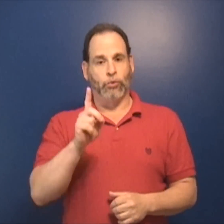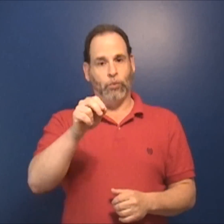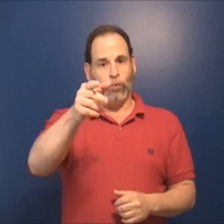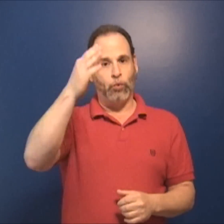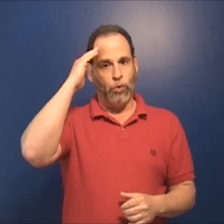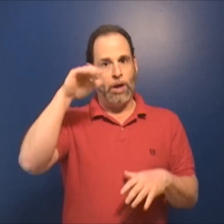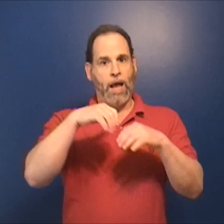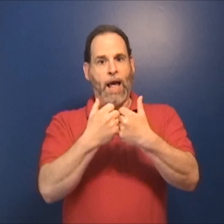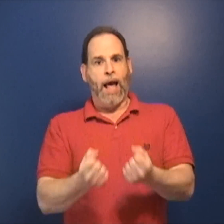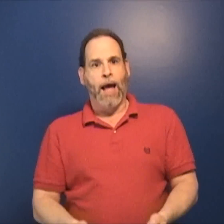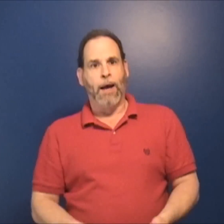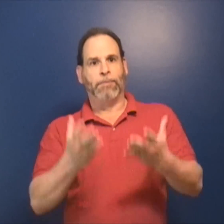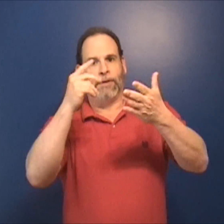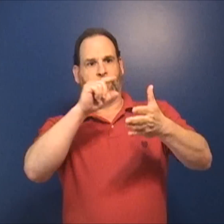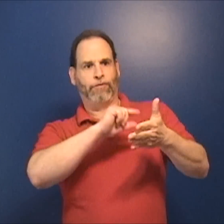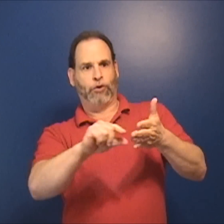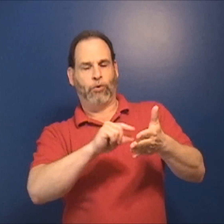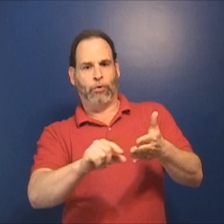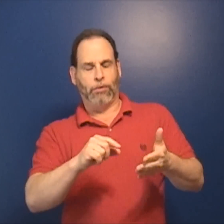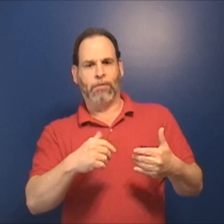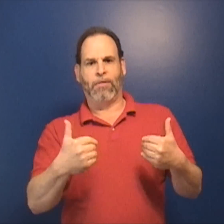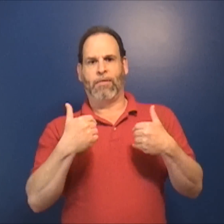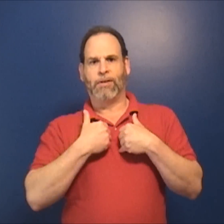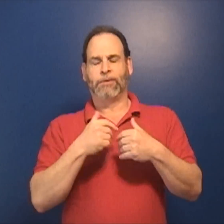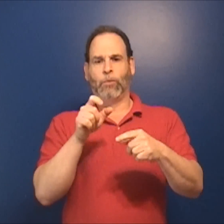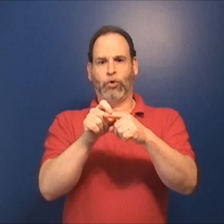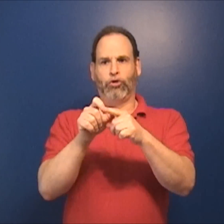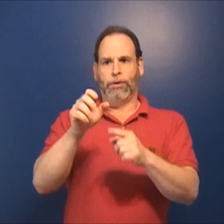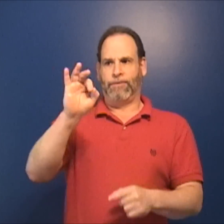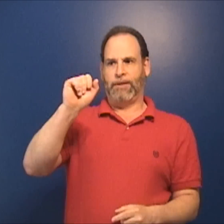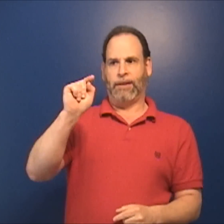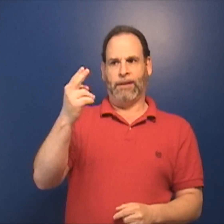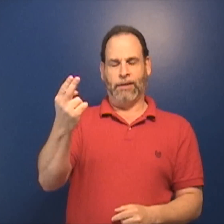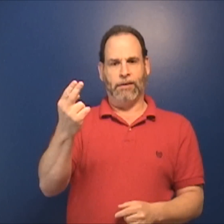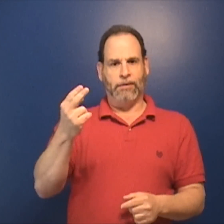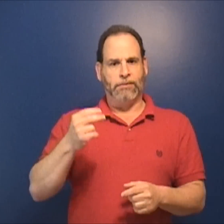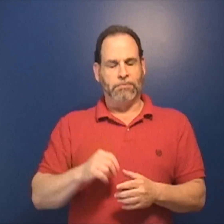Do you know how many verses have 'faith' word in Holy Bible? 231